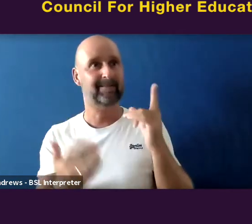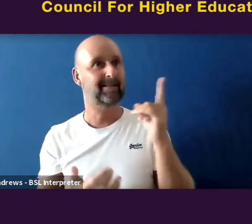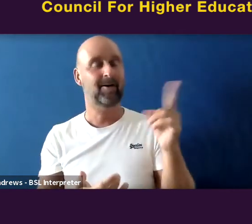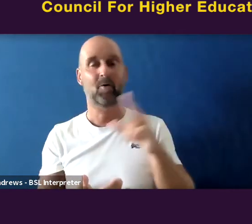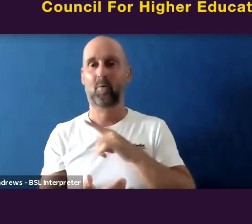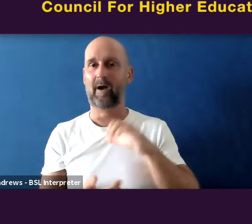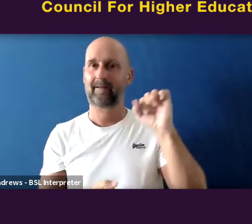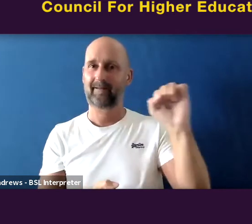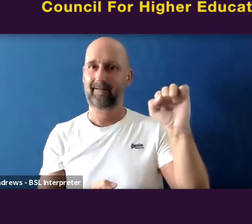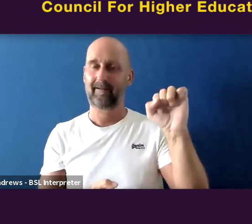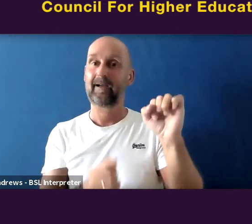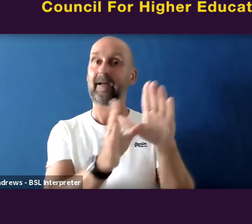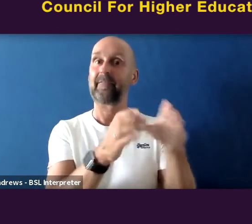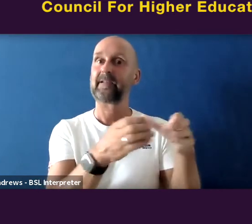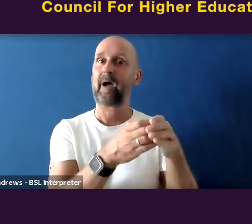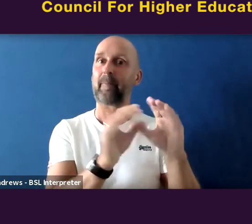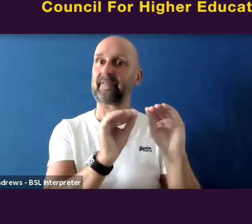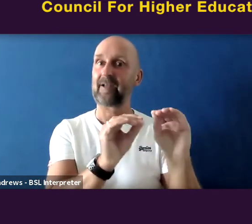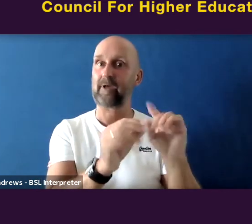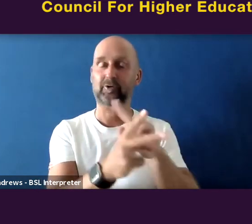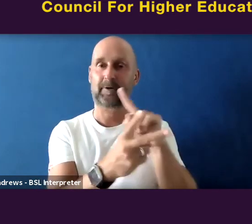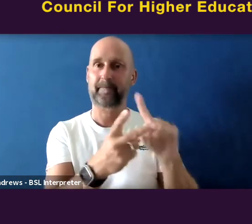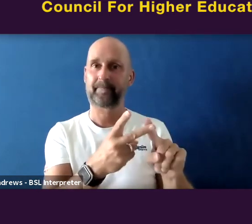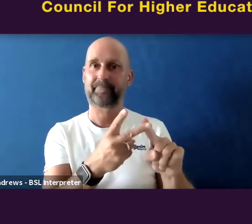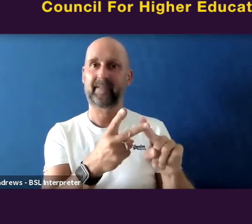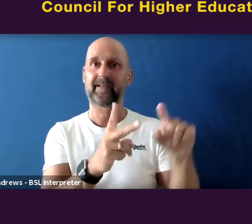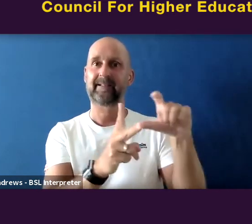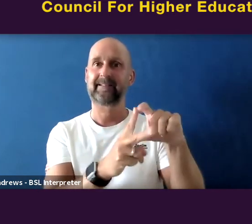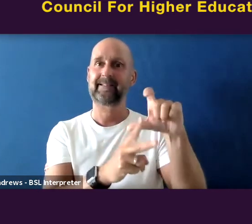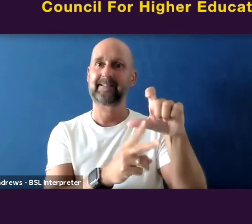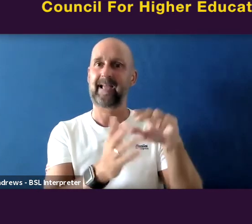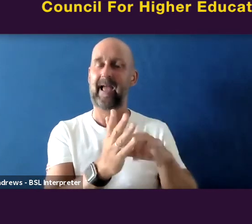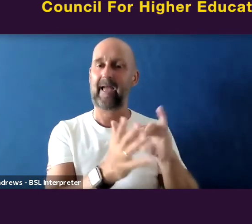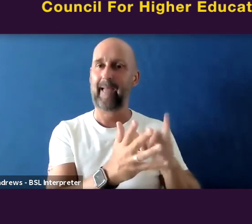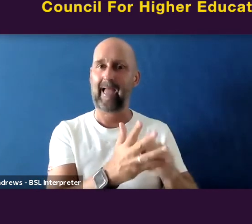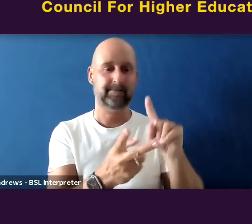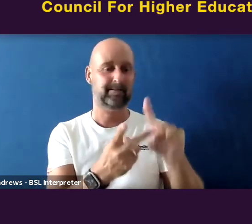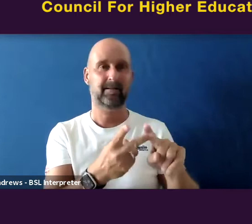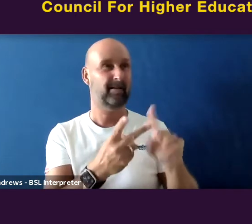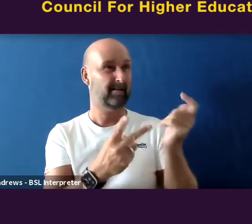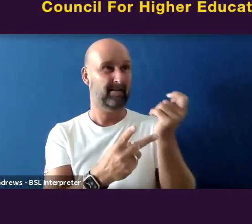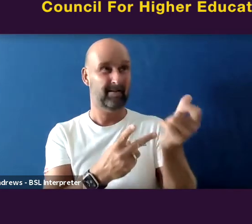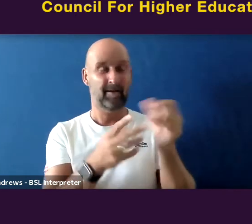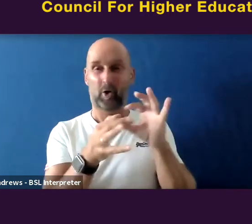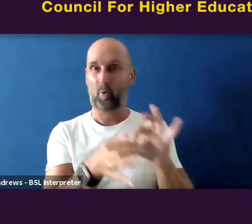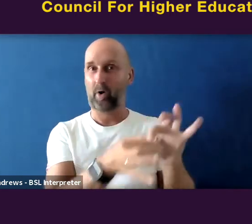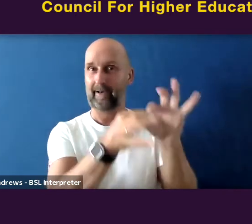between the Department for Education and DCMS and the lack of co-ordination across BEIS,